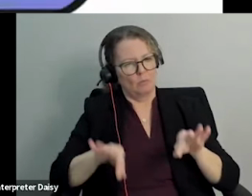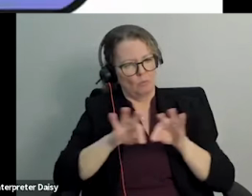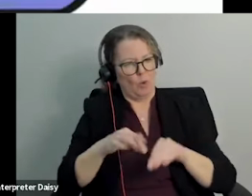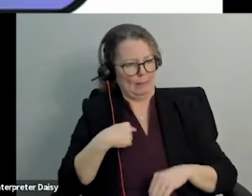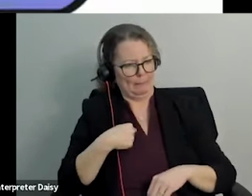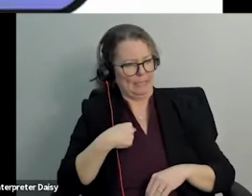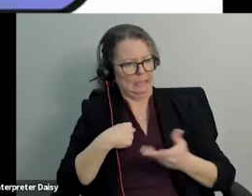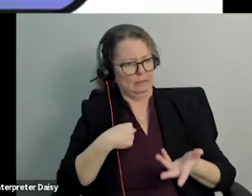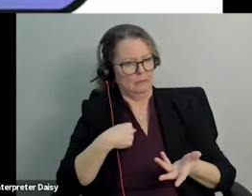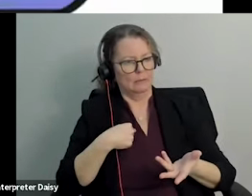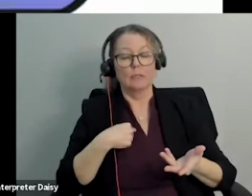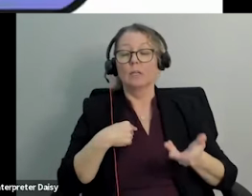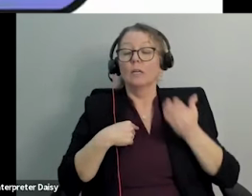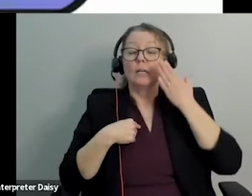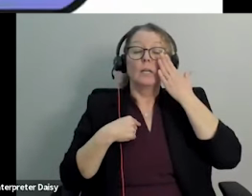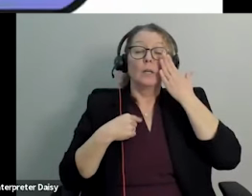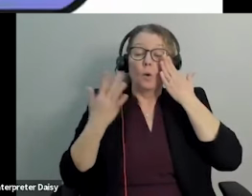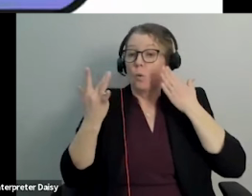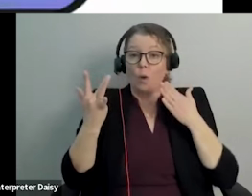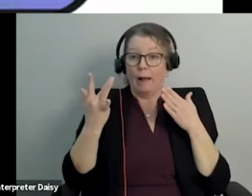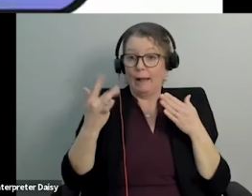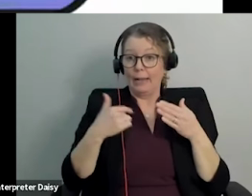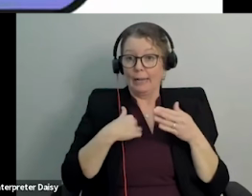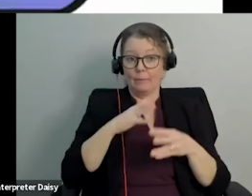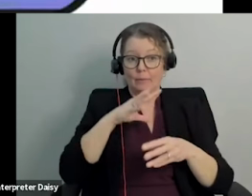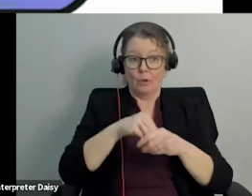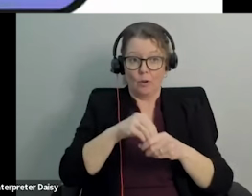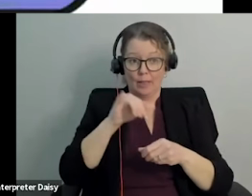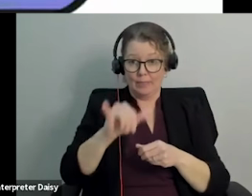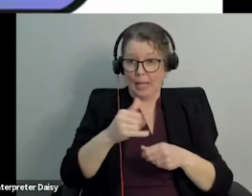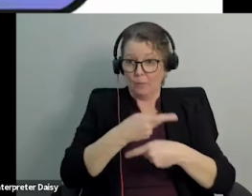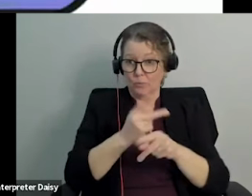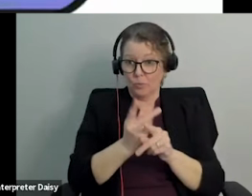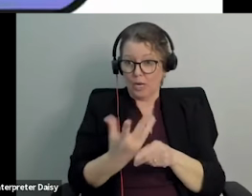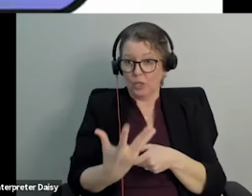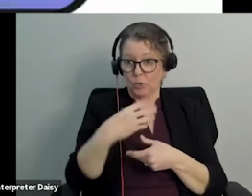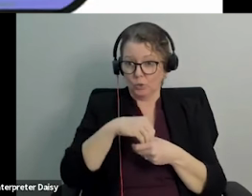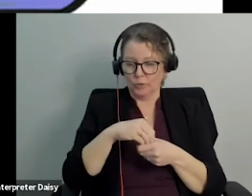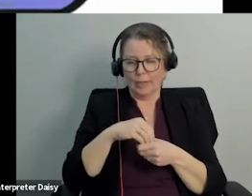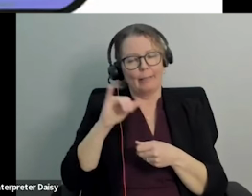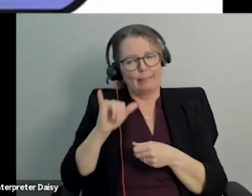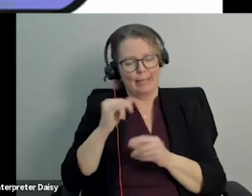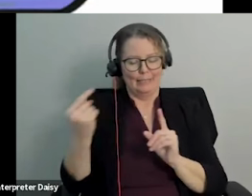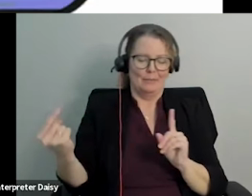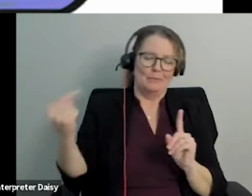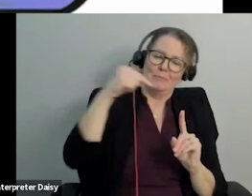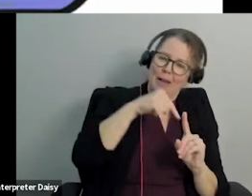The reason I found myself in the product inclusion space all goes back to the classroom. Harris-Hillman students were recipients